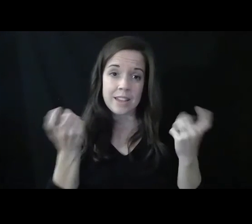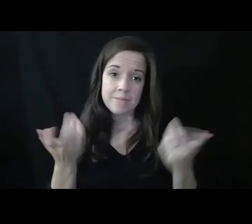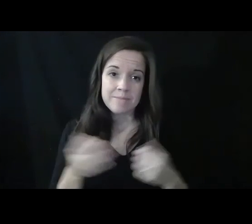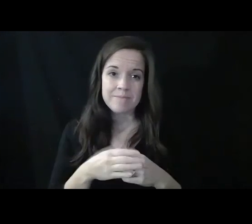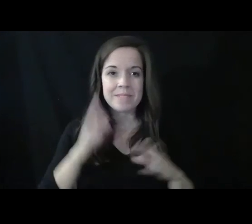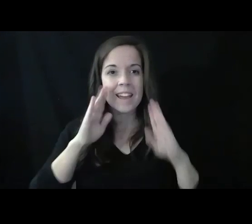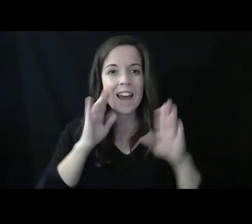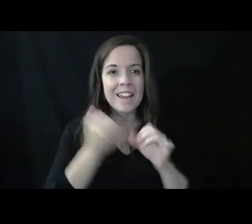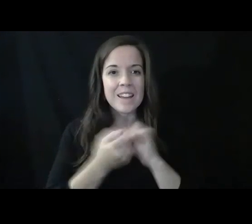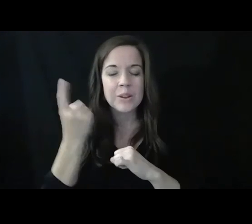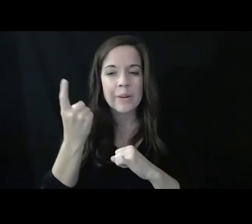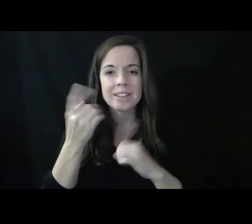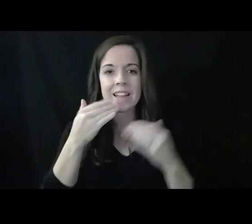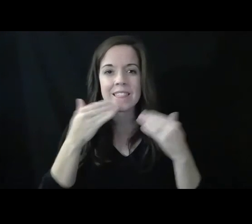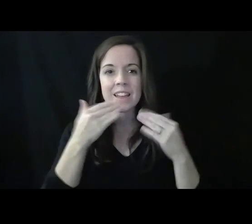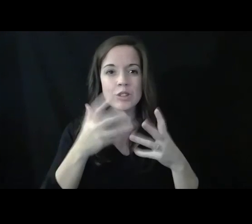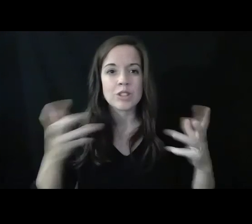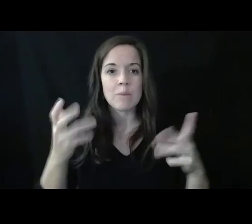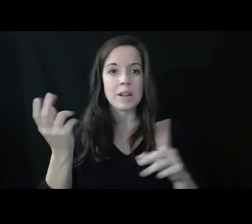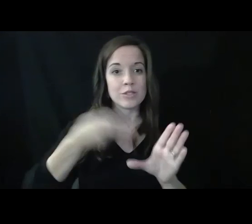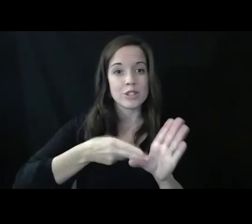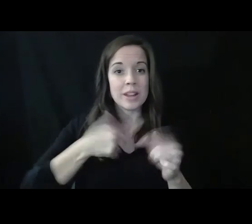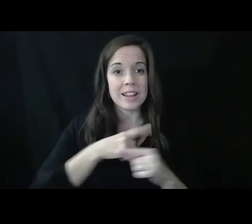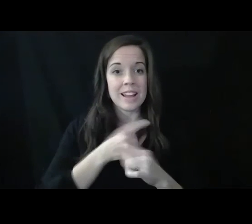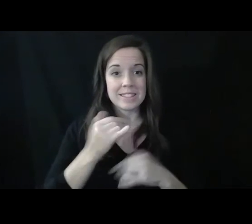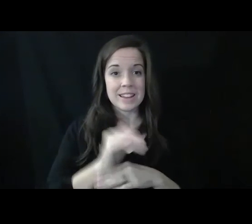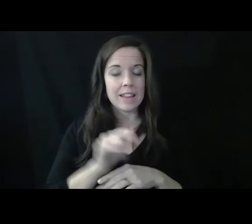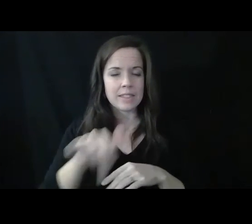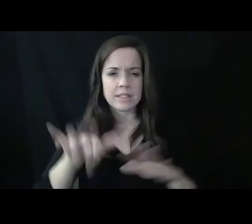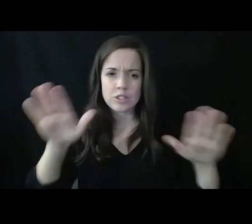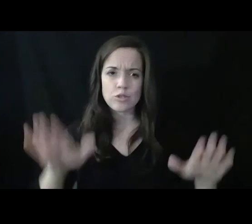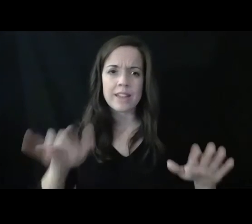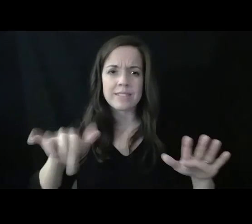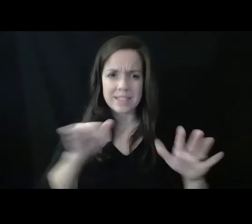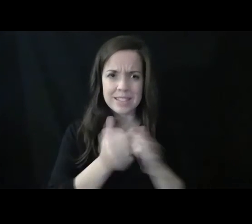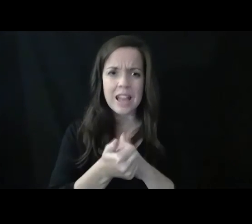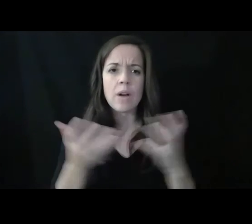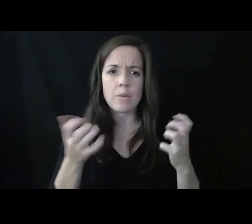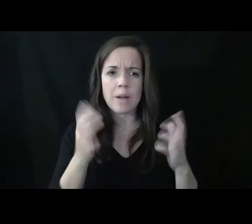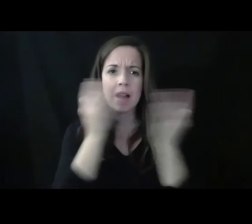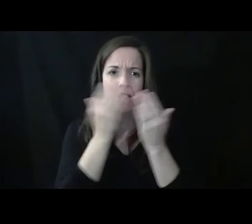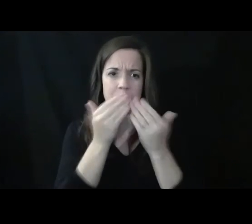much for joining us tonight. This is great. This is the way I want to spend my Halloween. So, I’m